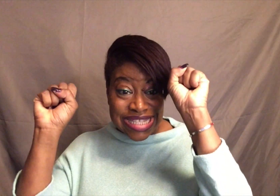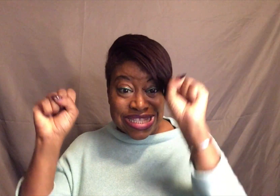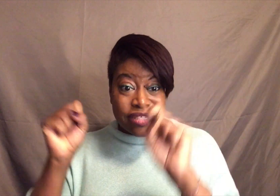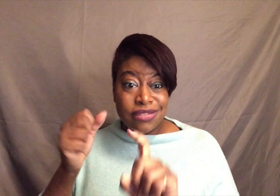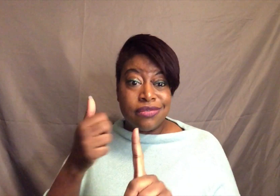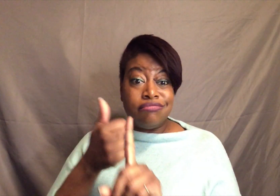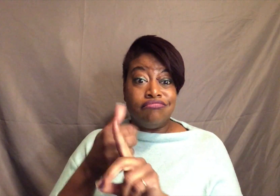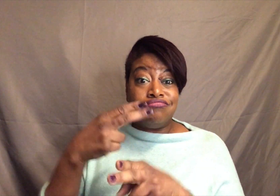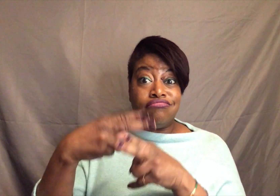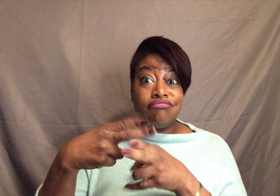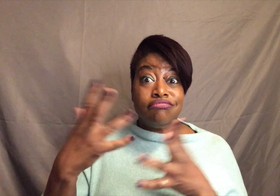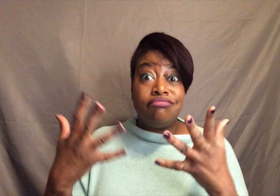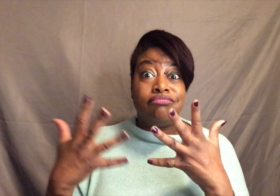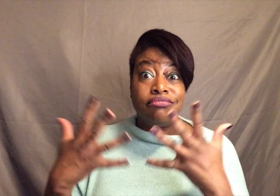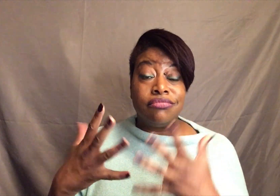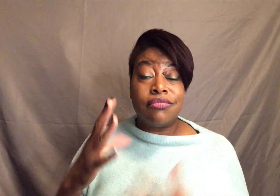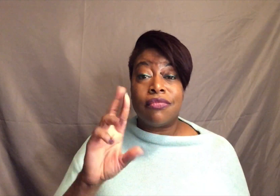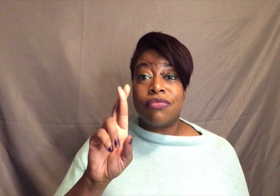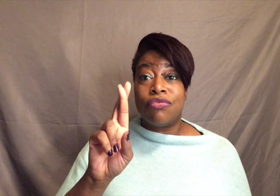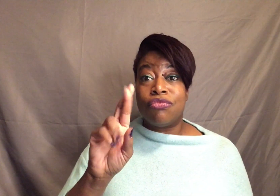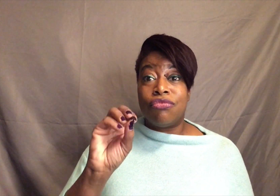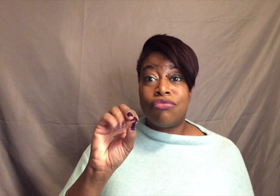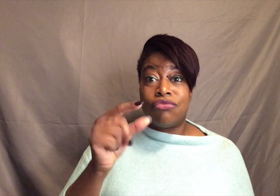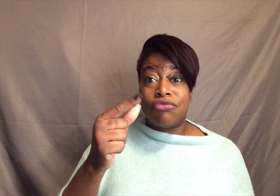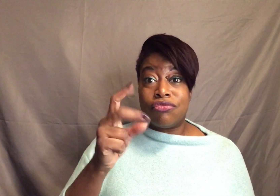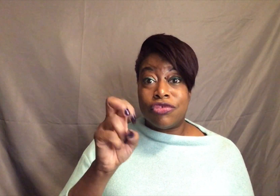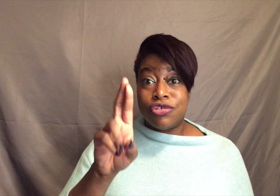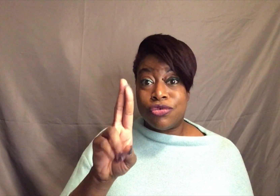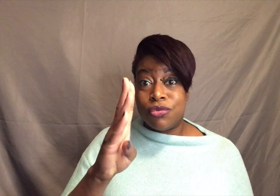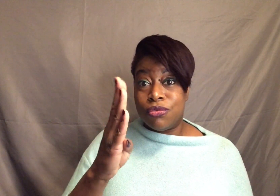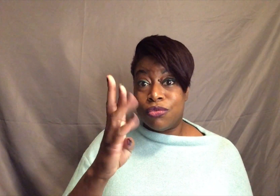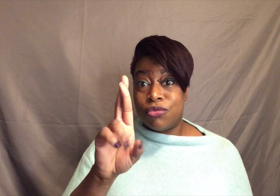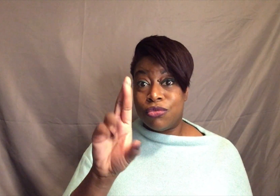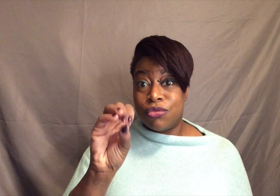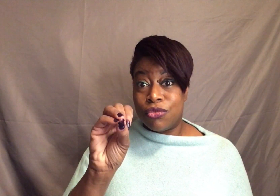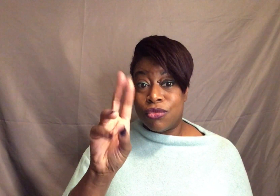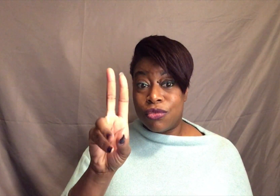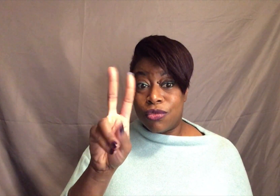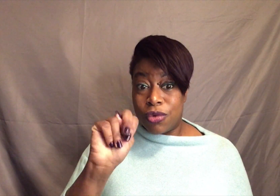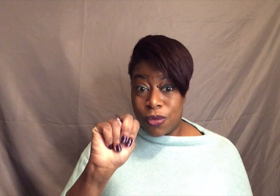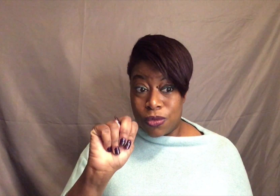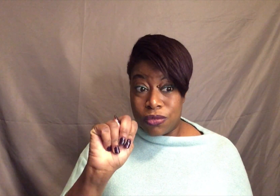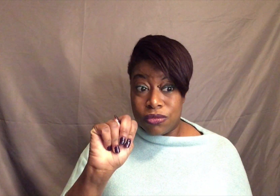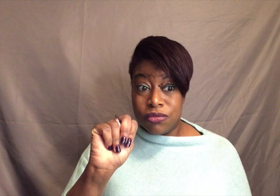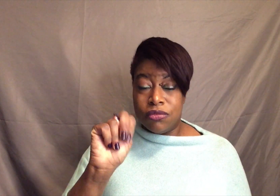Roger Brown